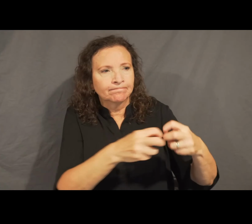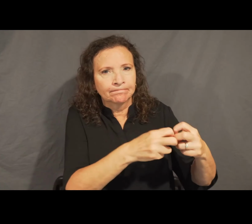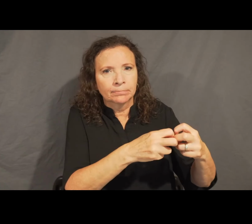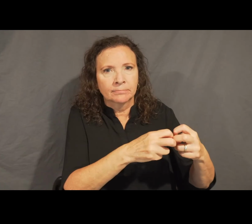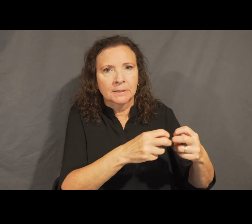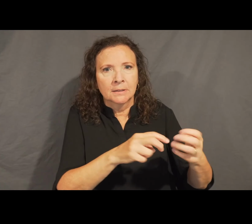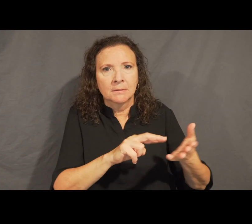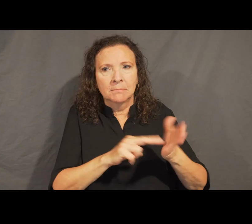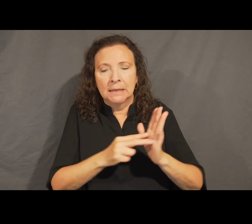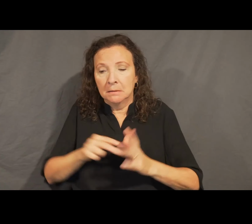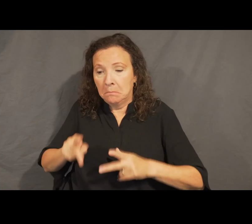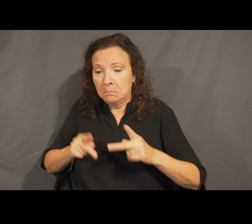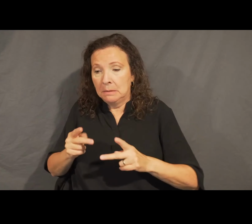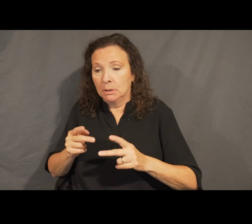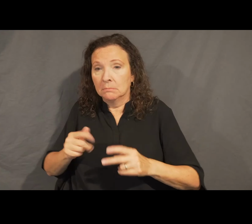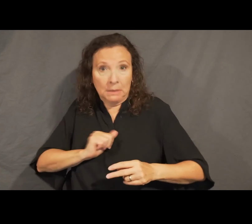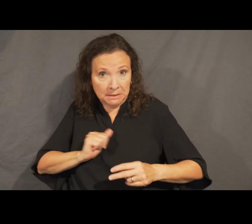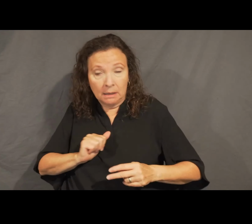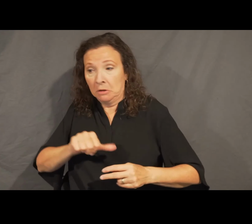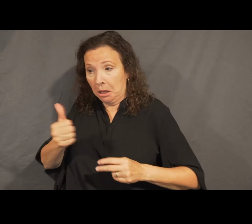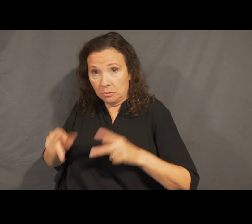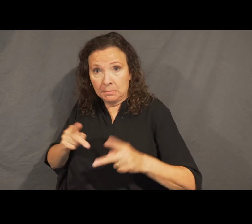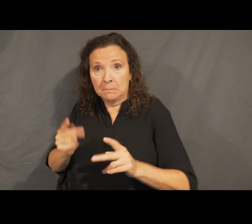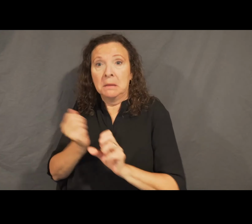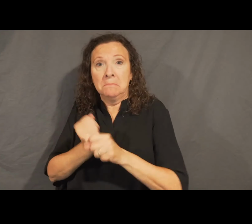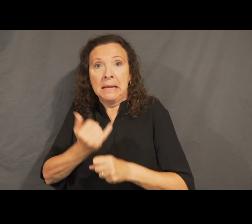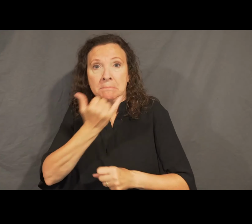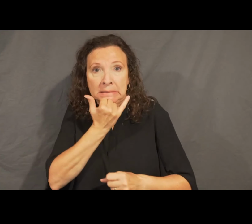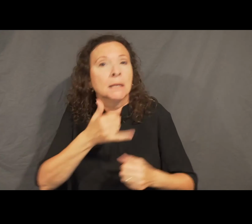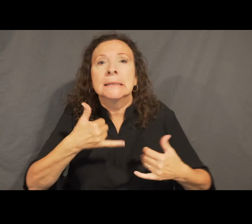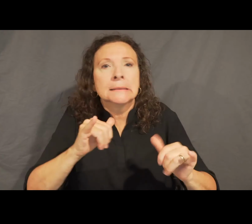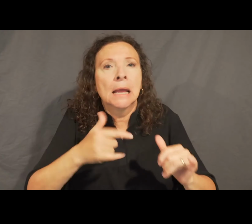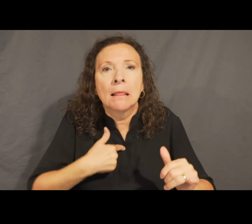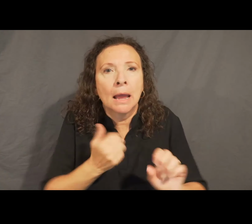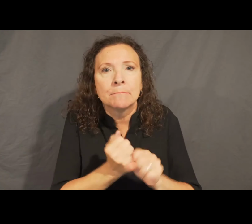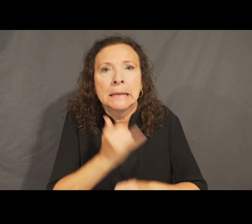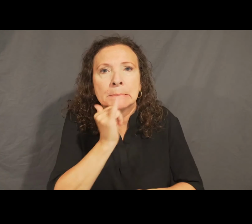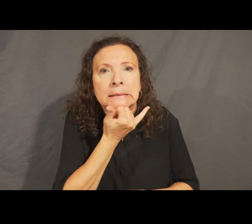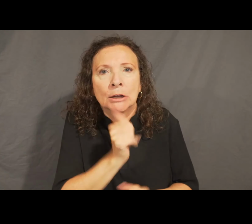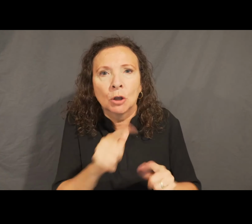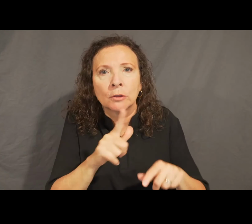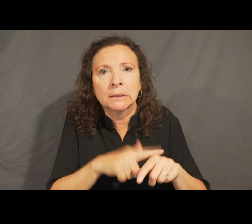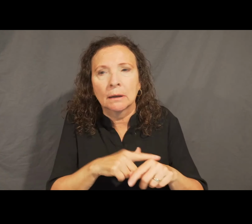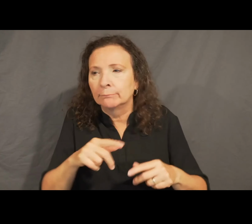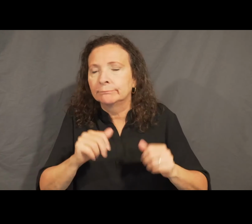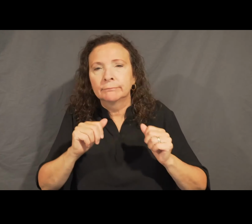were making, that I was still making today, that people do all the time about how they present information.